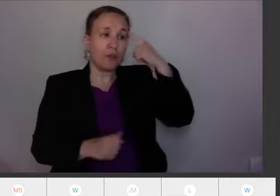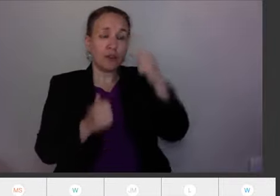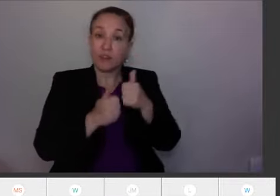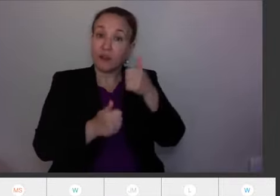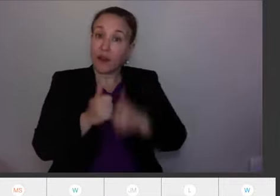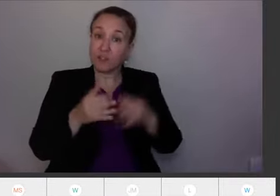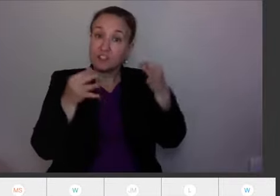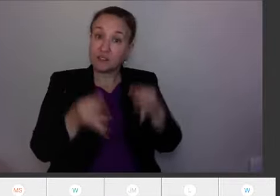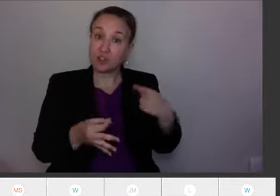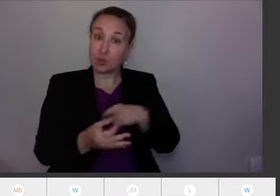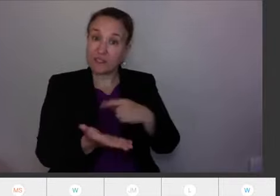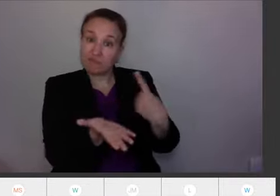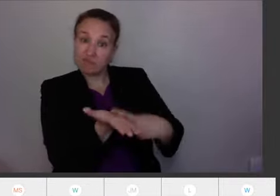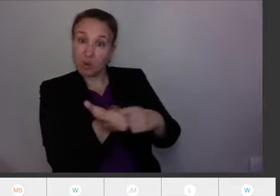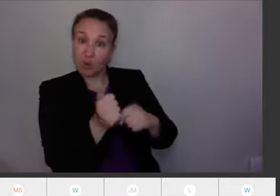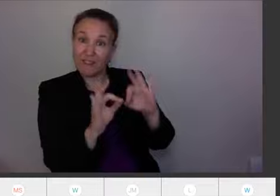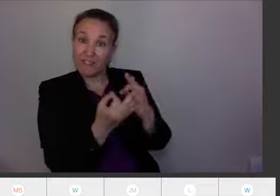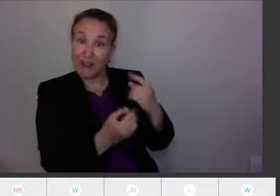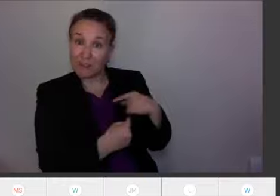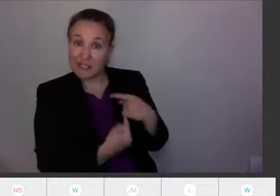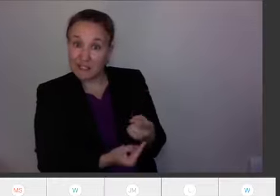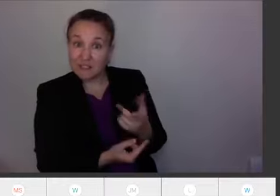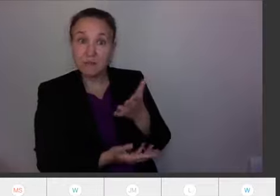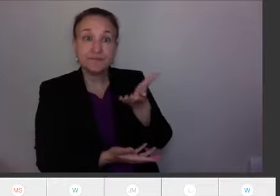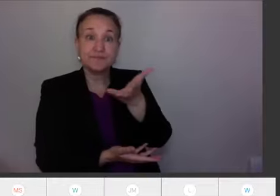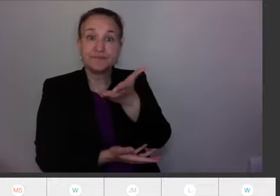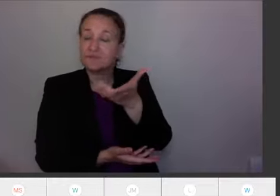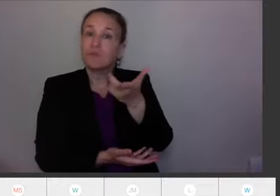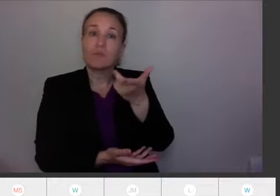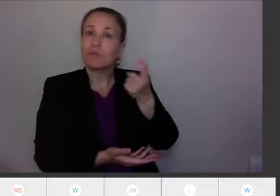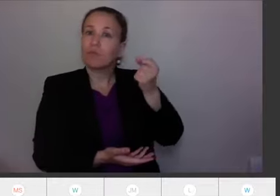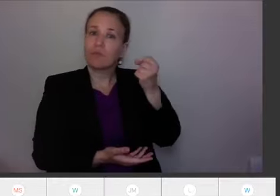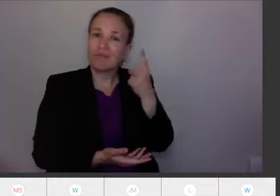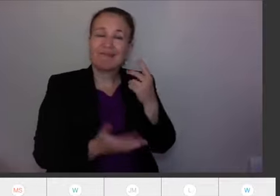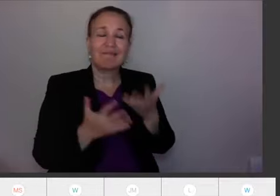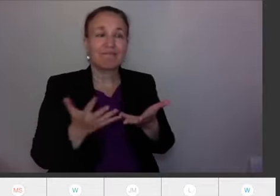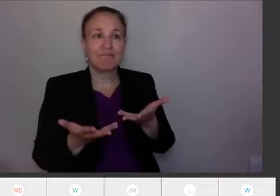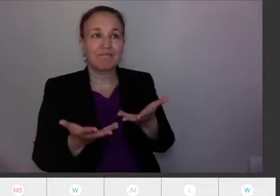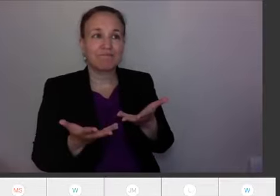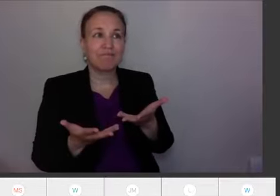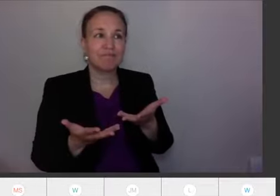been talking to families about recently this is one of those situations where